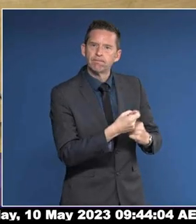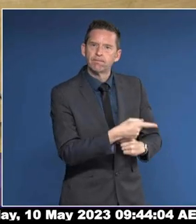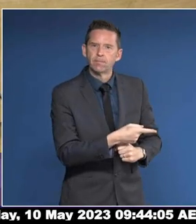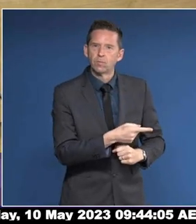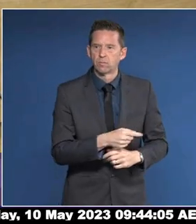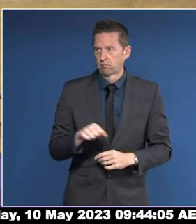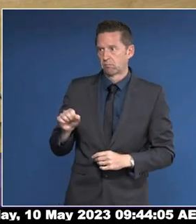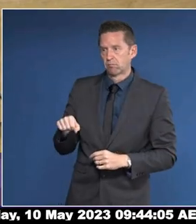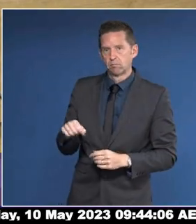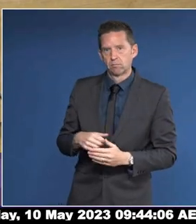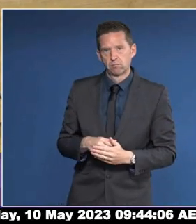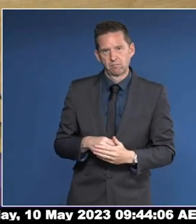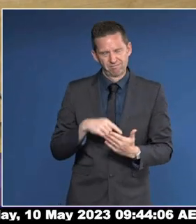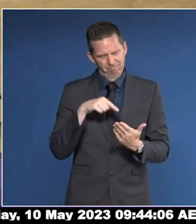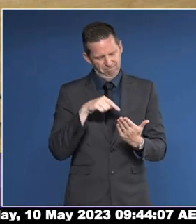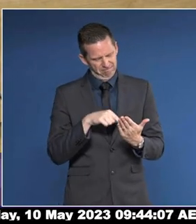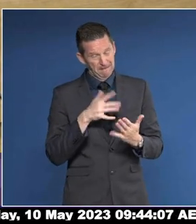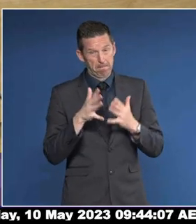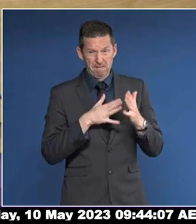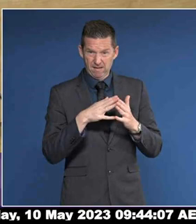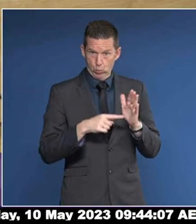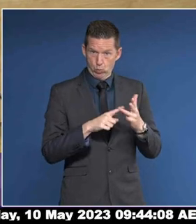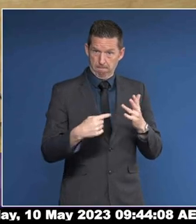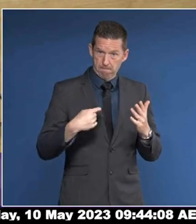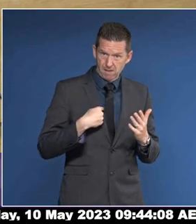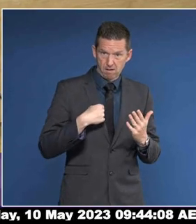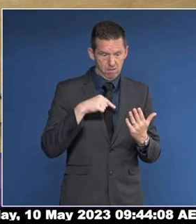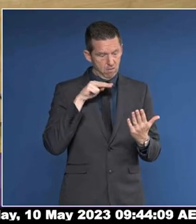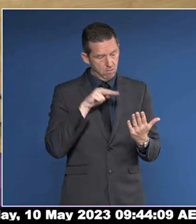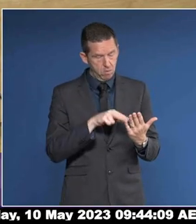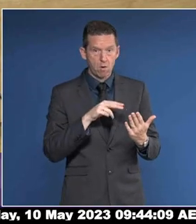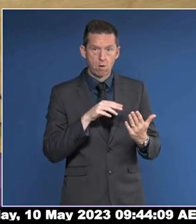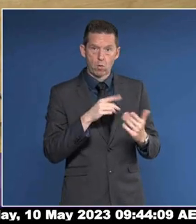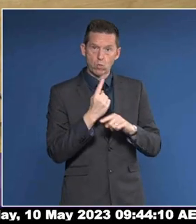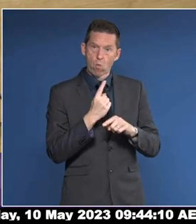That rather suggests that, in the context of these two young people, that once they hit